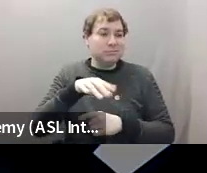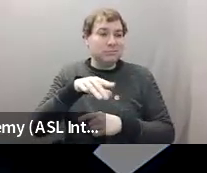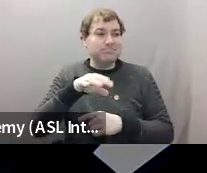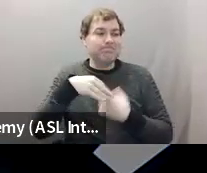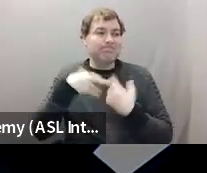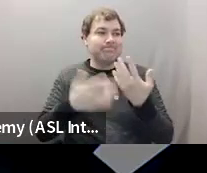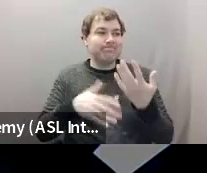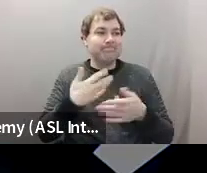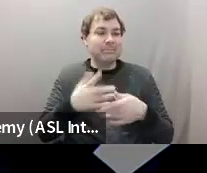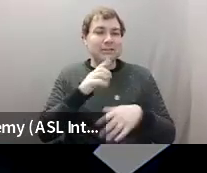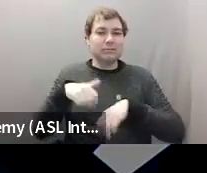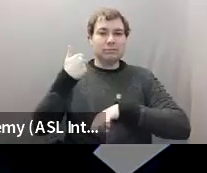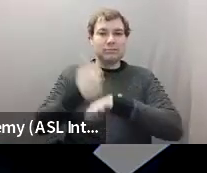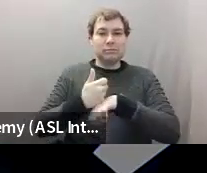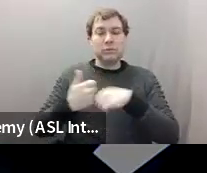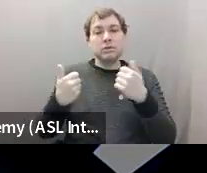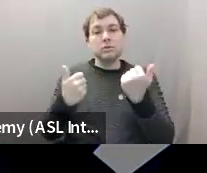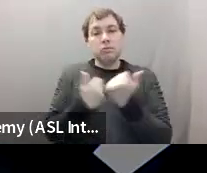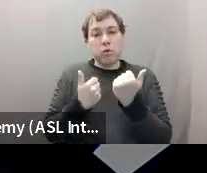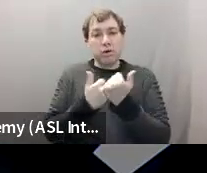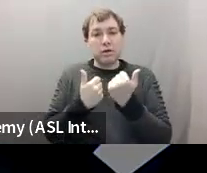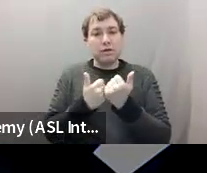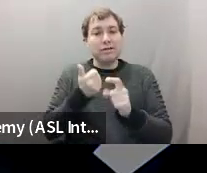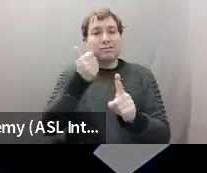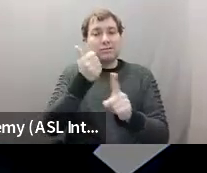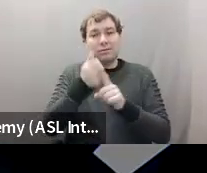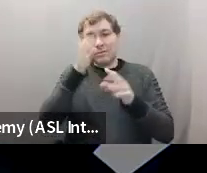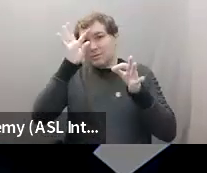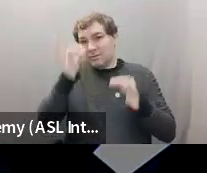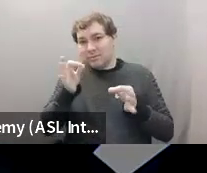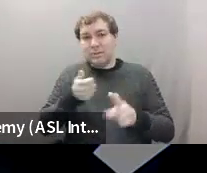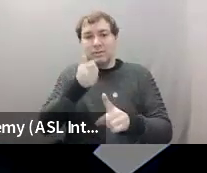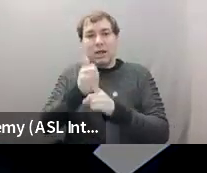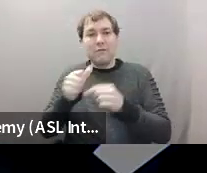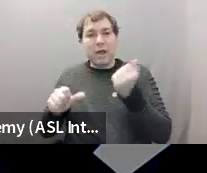Linda Pogue: it is based on supporting self-determination and self advocacy that those